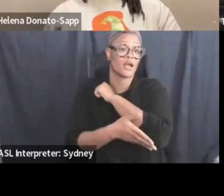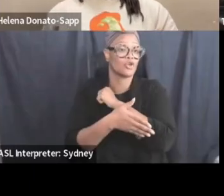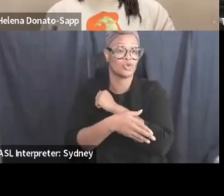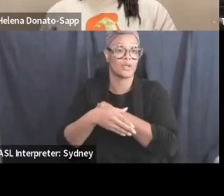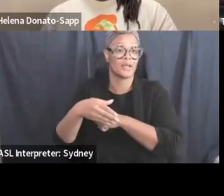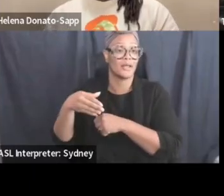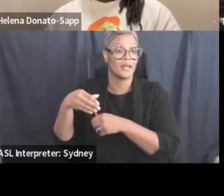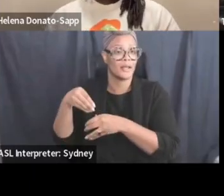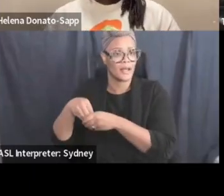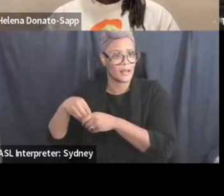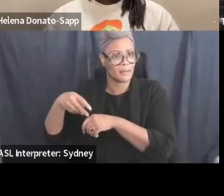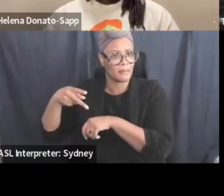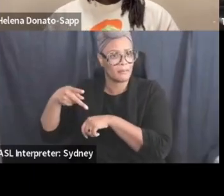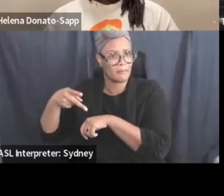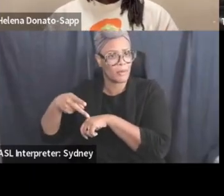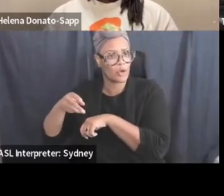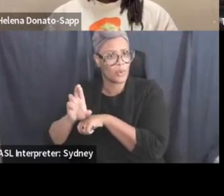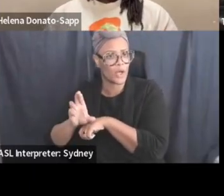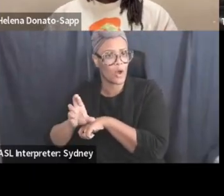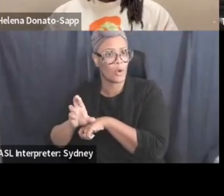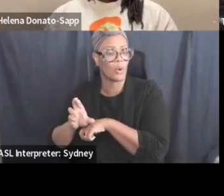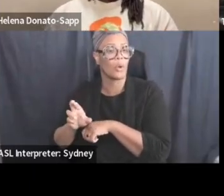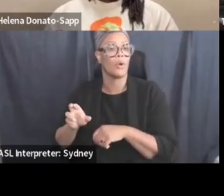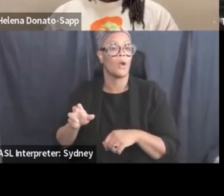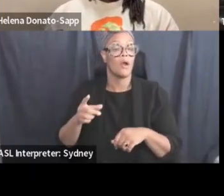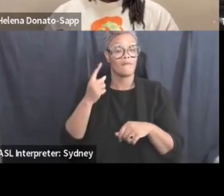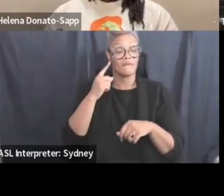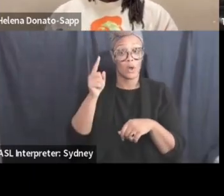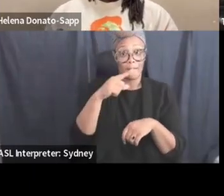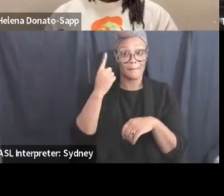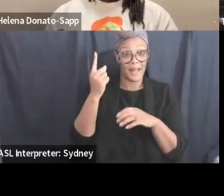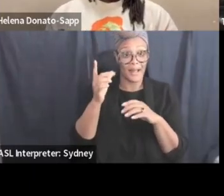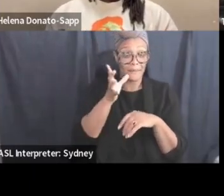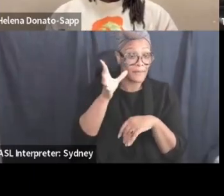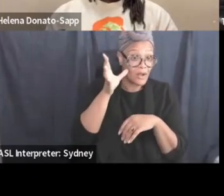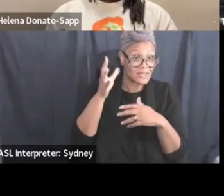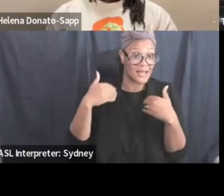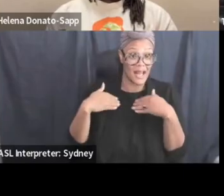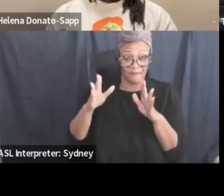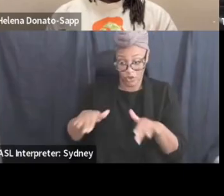parents with children with disabilities, um, I kept hearing that they had never been asked their